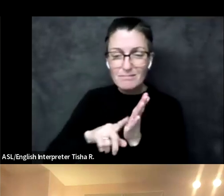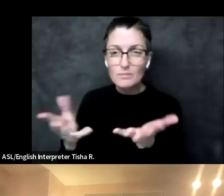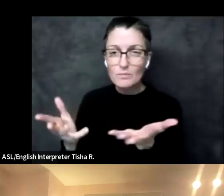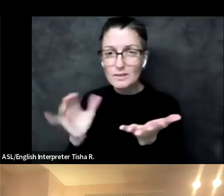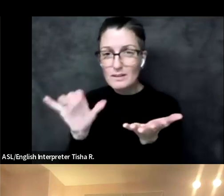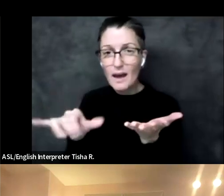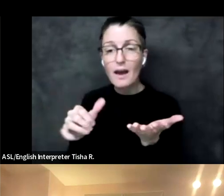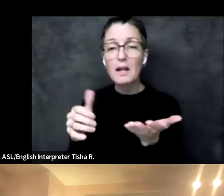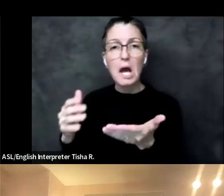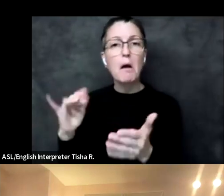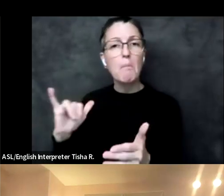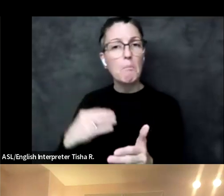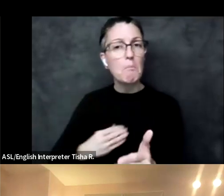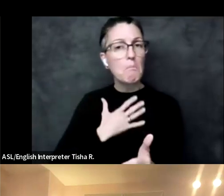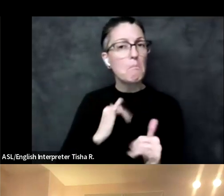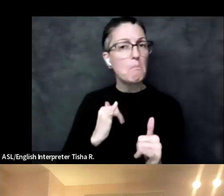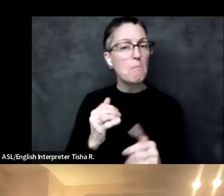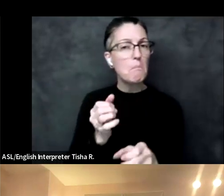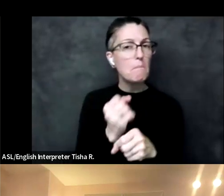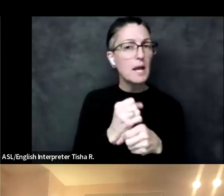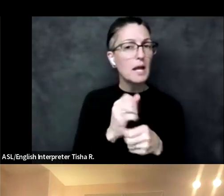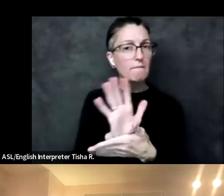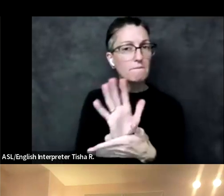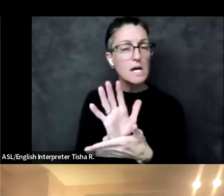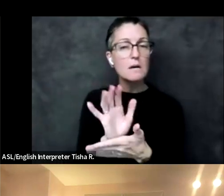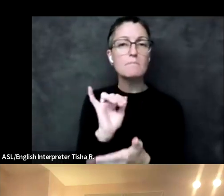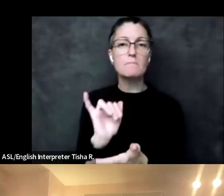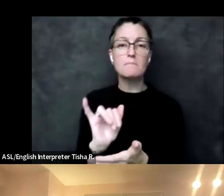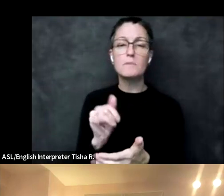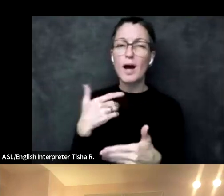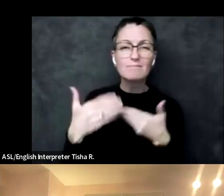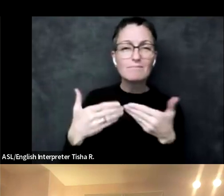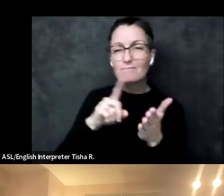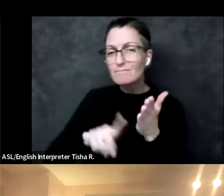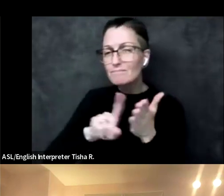I was kind of researching the experiences and sort of the focus points